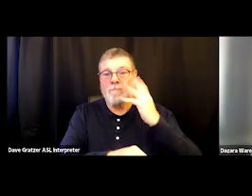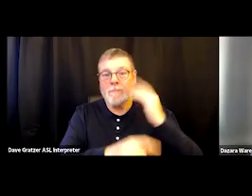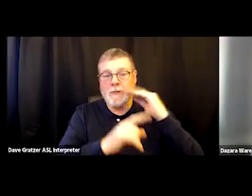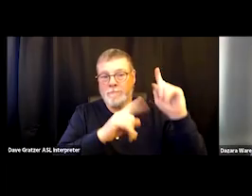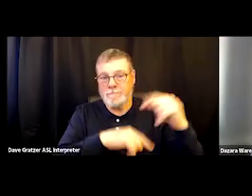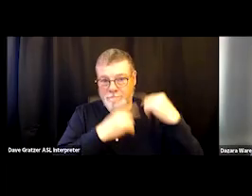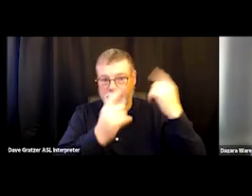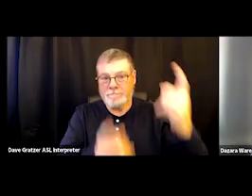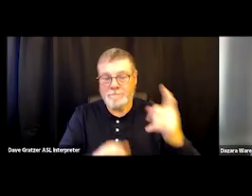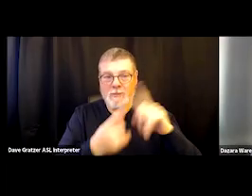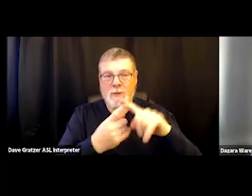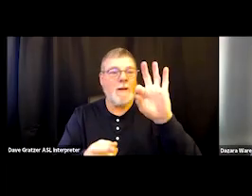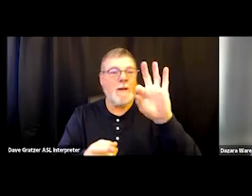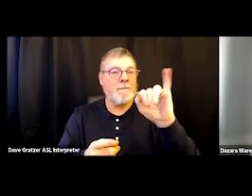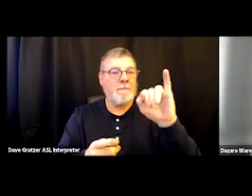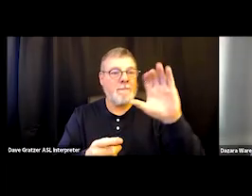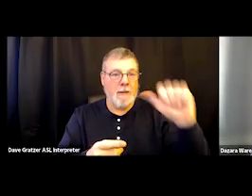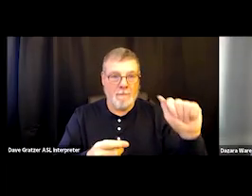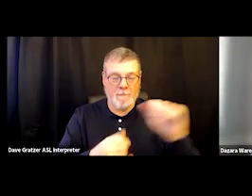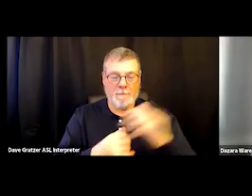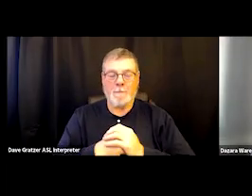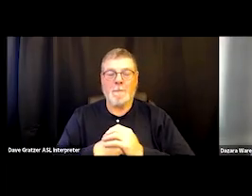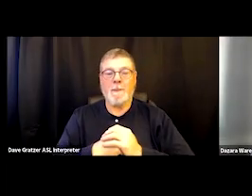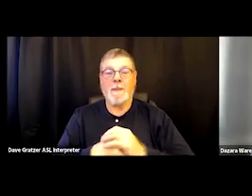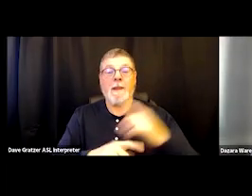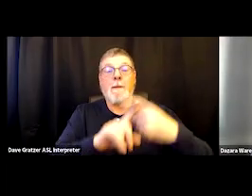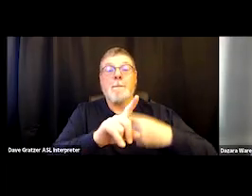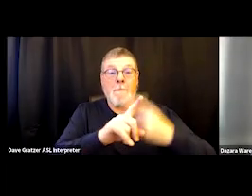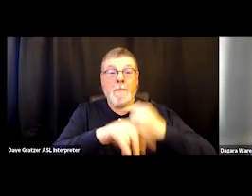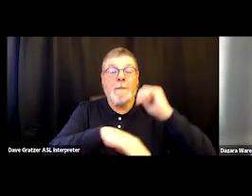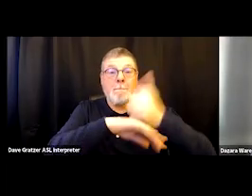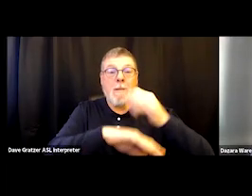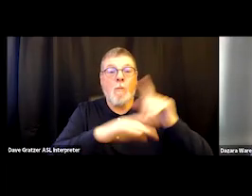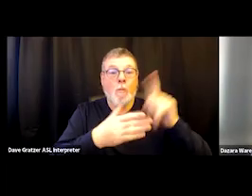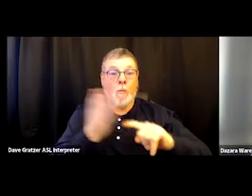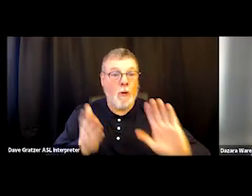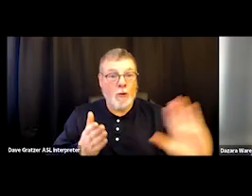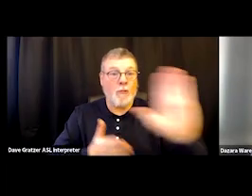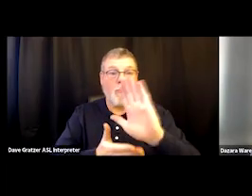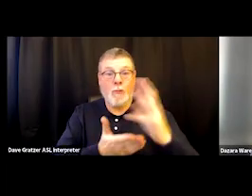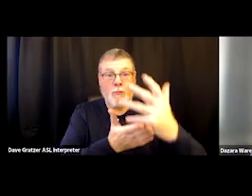into the FICA system. And so the monthly amount is based on the earnings, based on your work history,